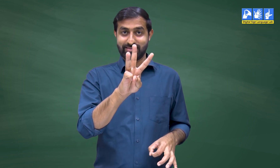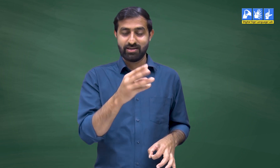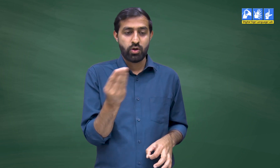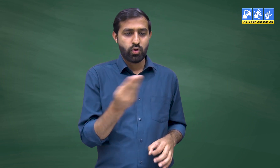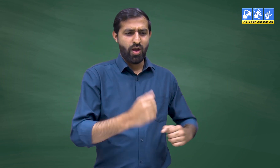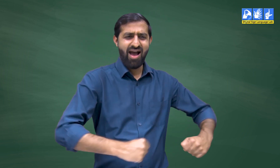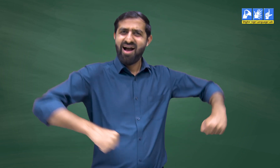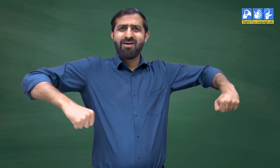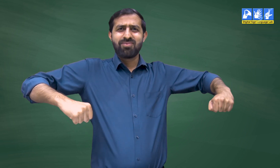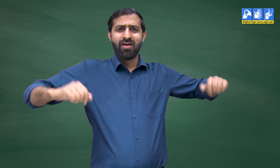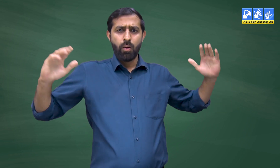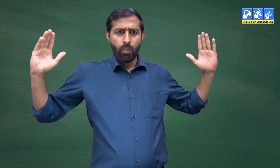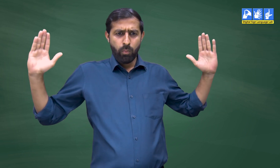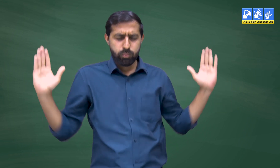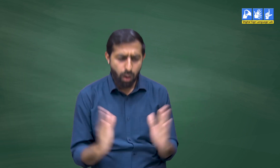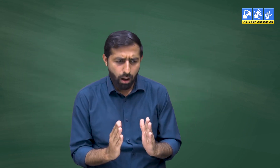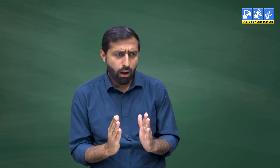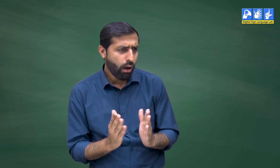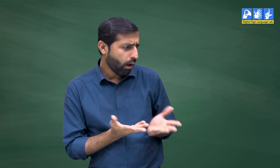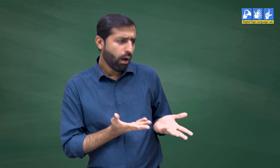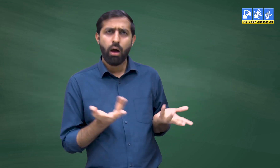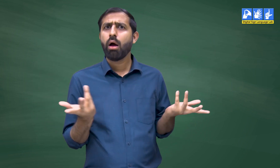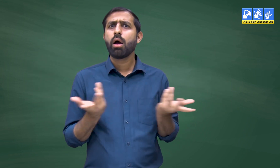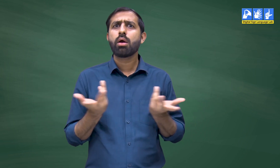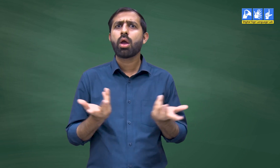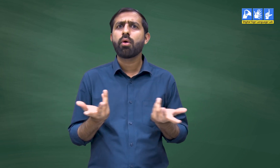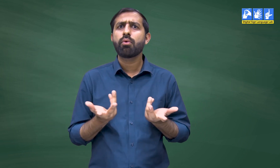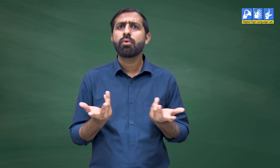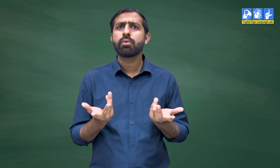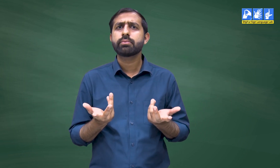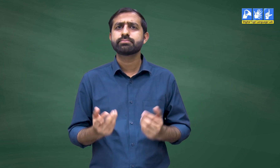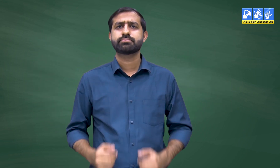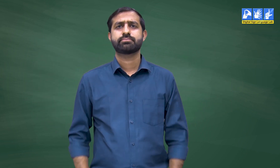Question 3: How did Tricki improve his health?